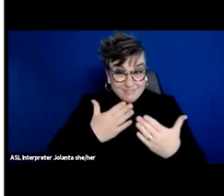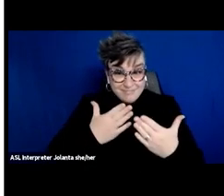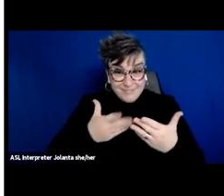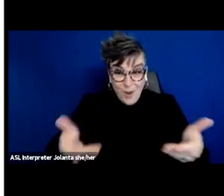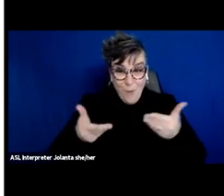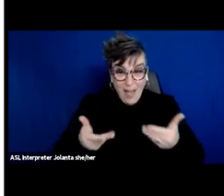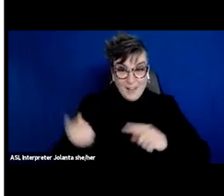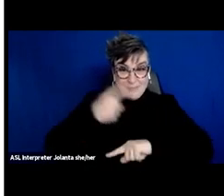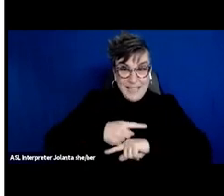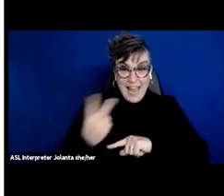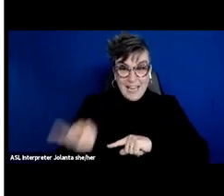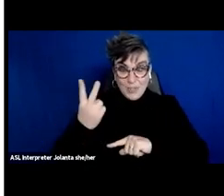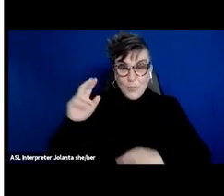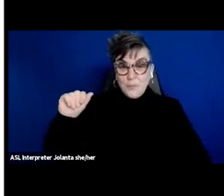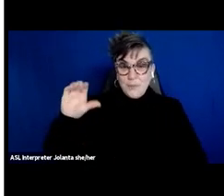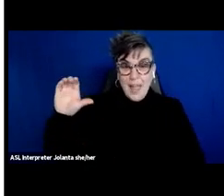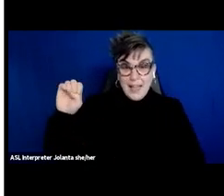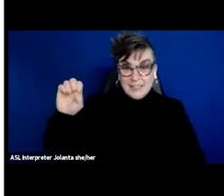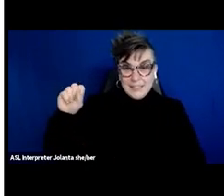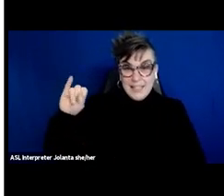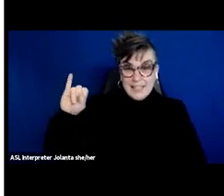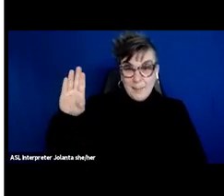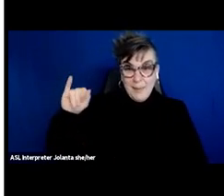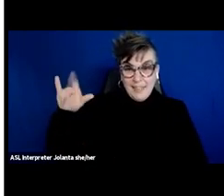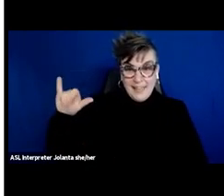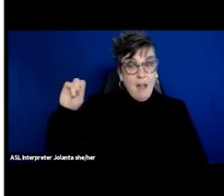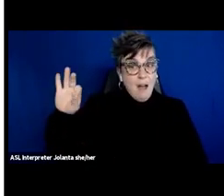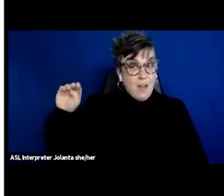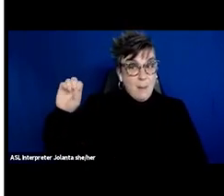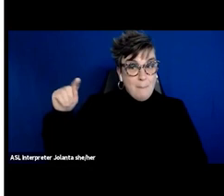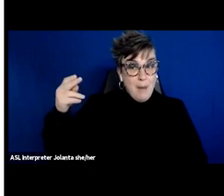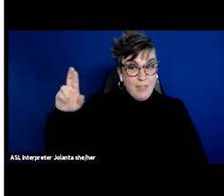of Motherhood – A Workshop on Disability and Pregnancy. My name is Amanda Reichard